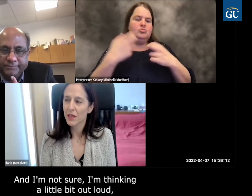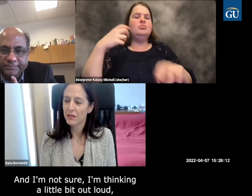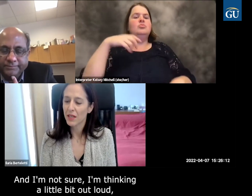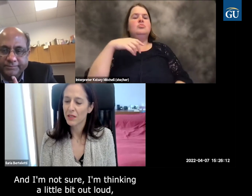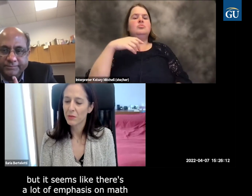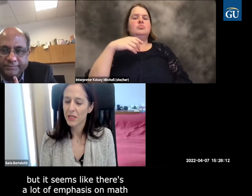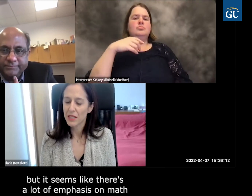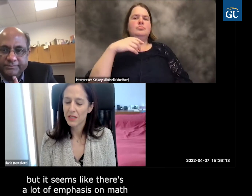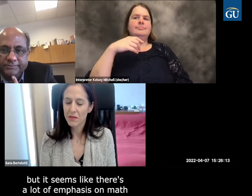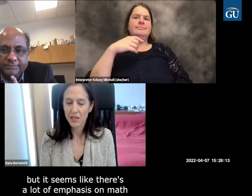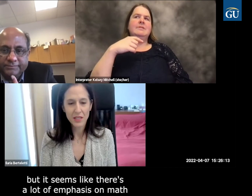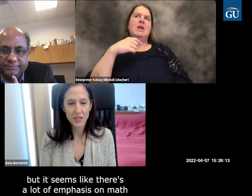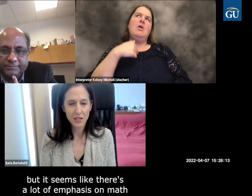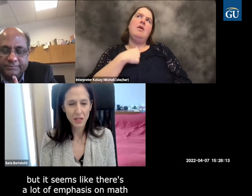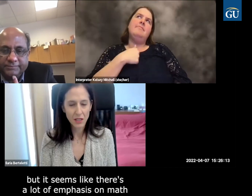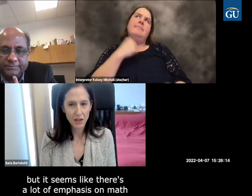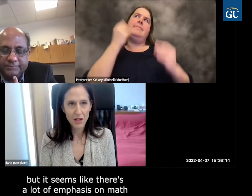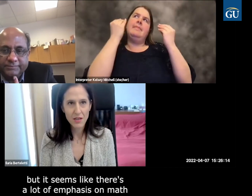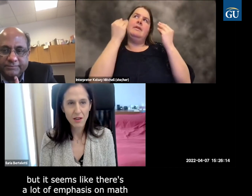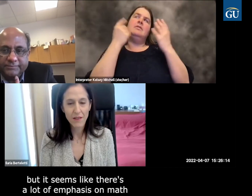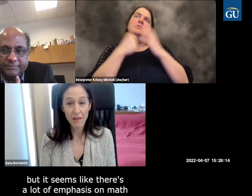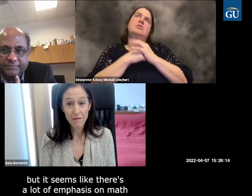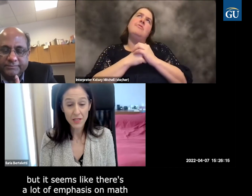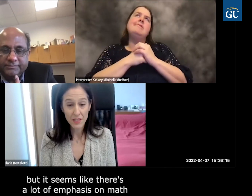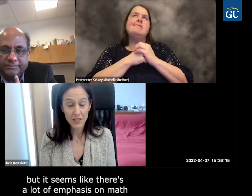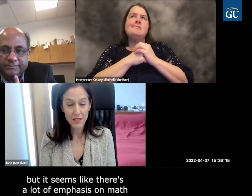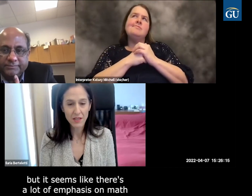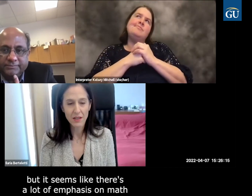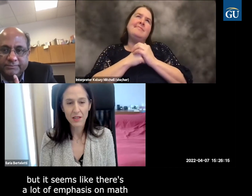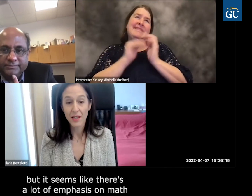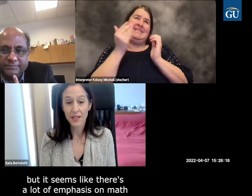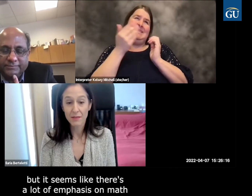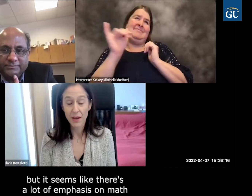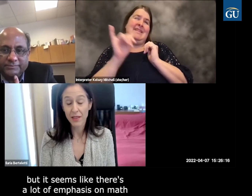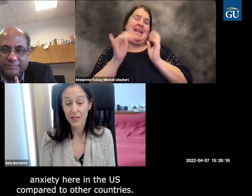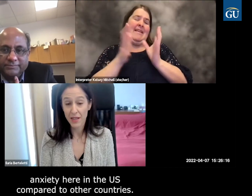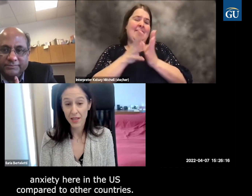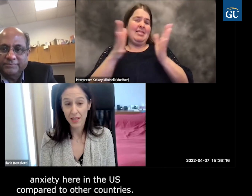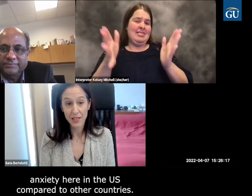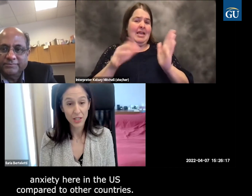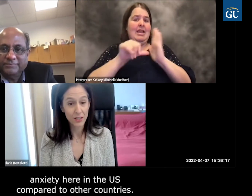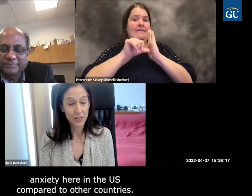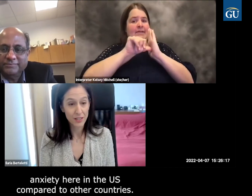out loud but it seems like there's a lot